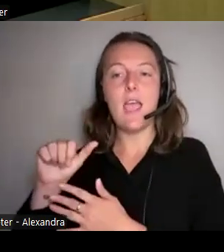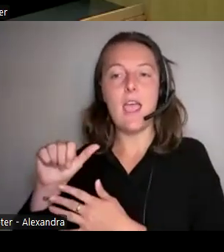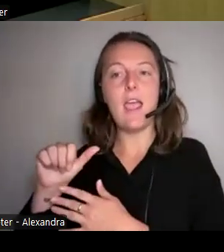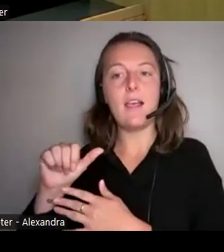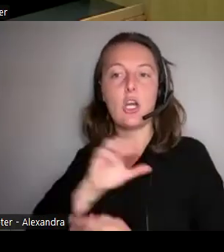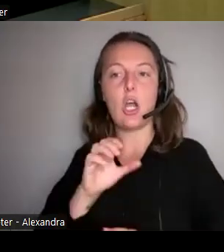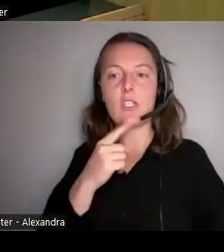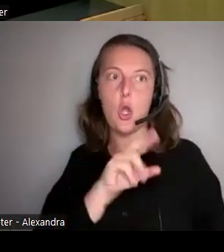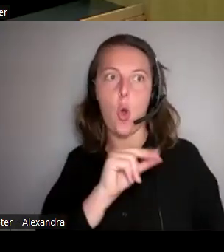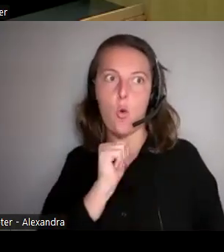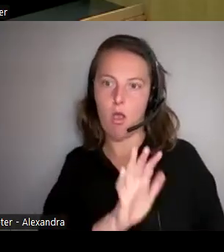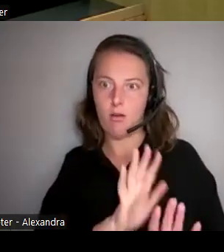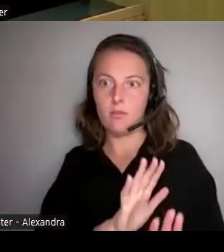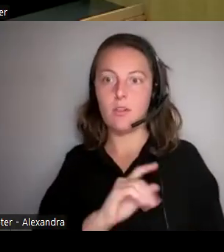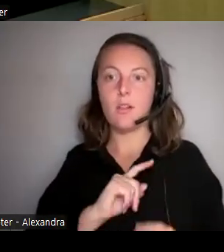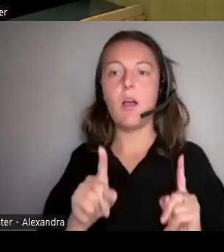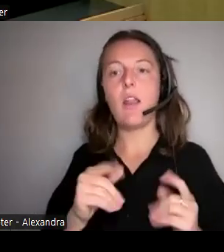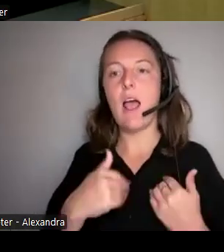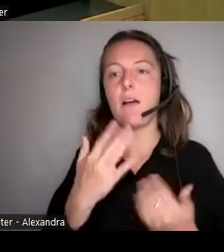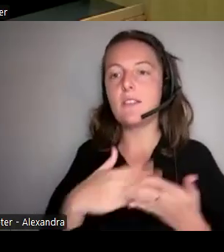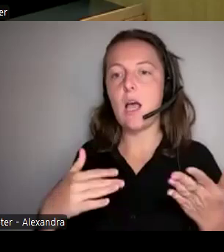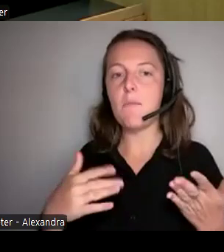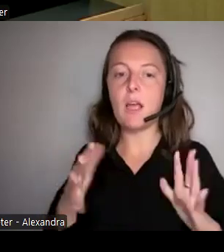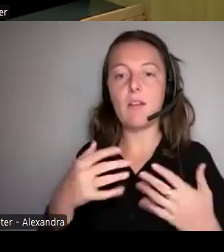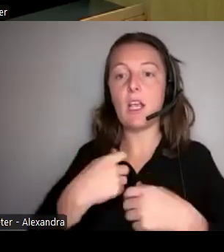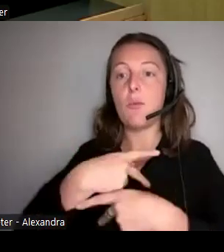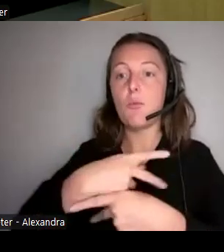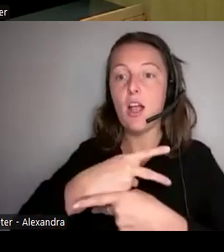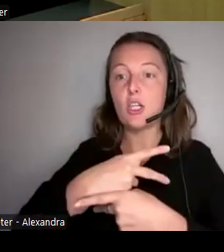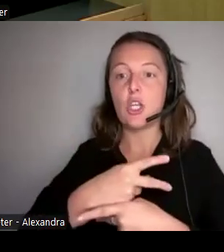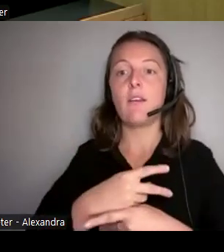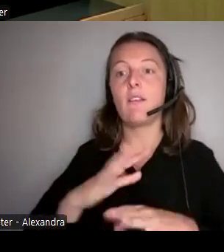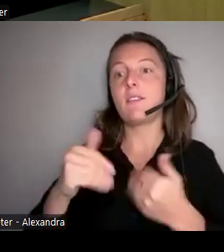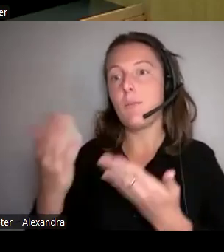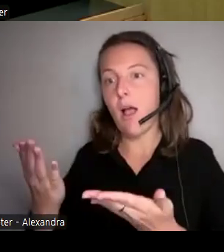you know, there was just some kind of chain, you know, um a production supply chain problem.